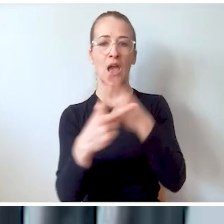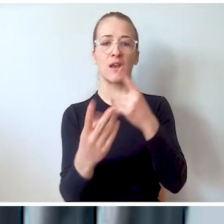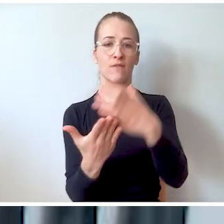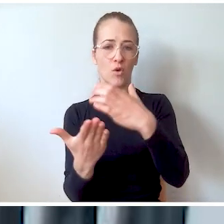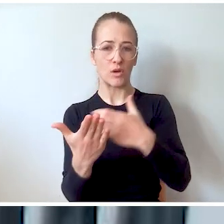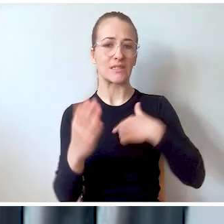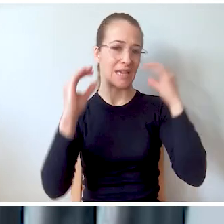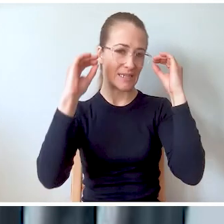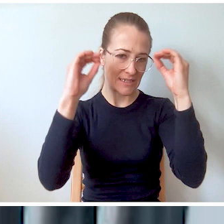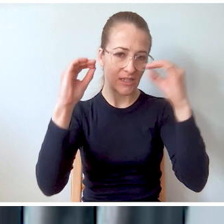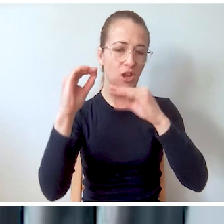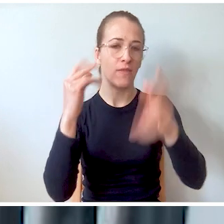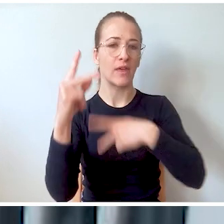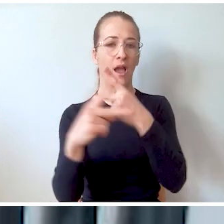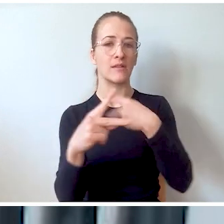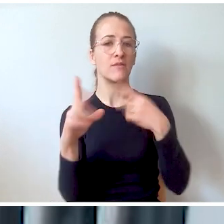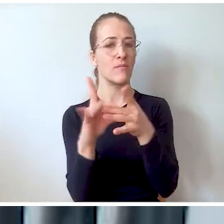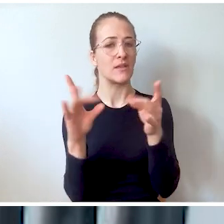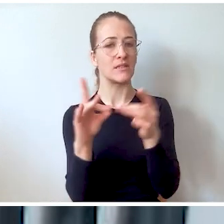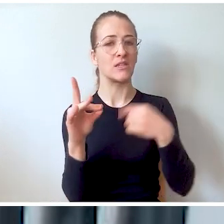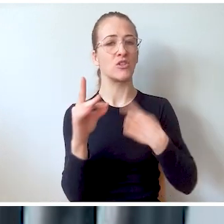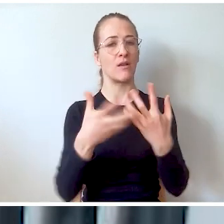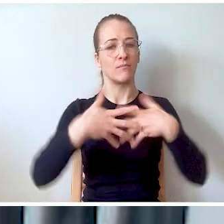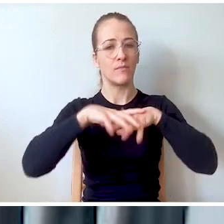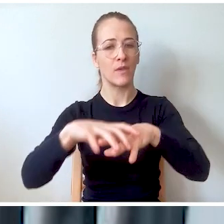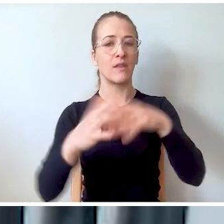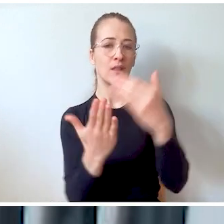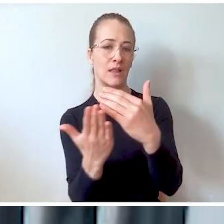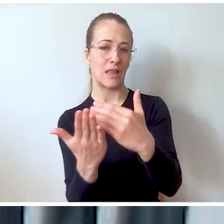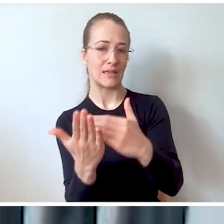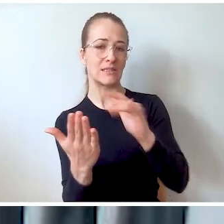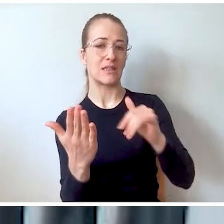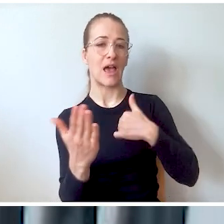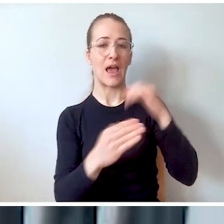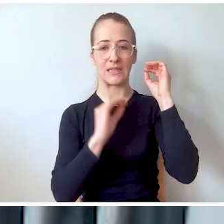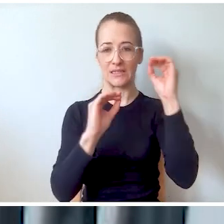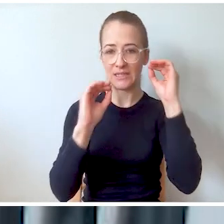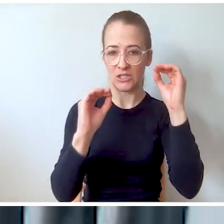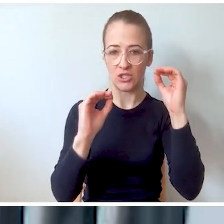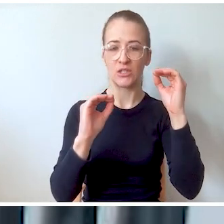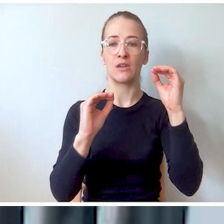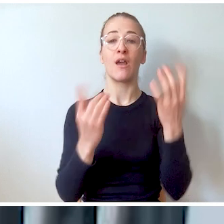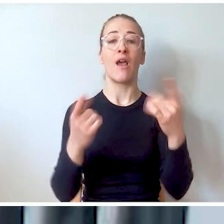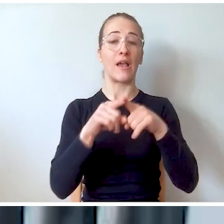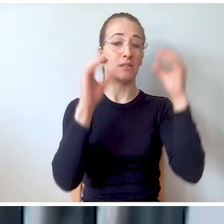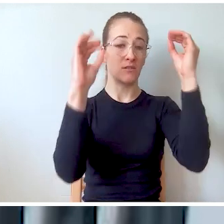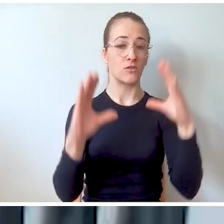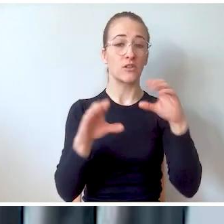and the kinds of messages that I integrate into the lessons that I teach as an instructor in medical ethics.